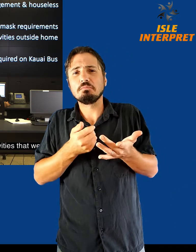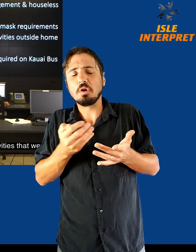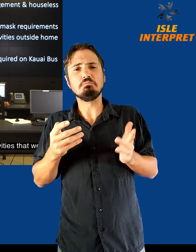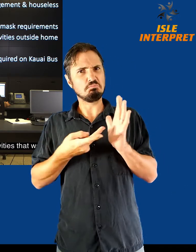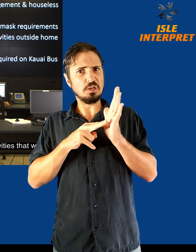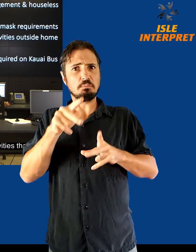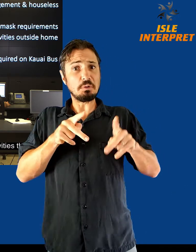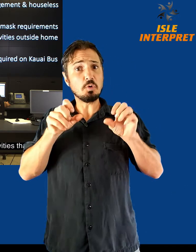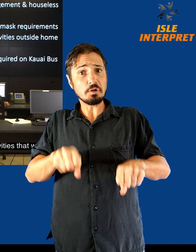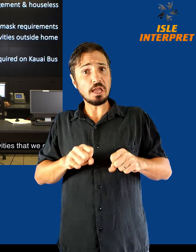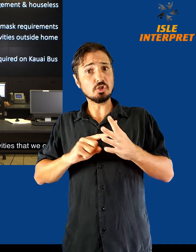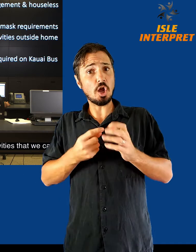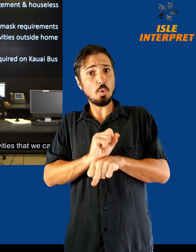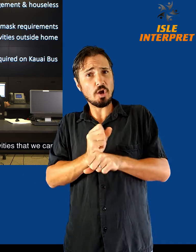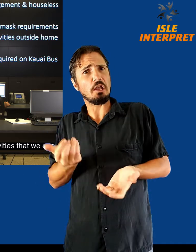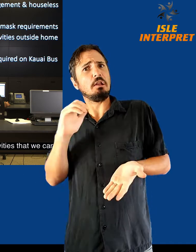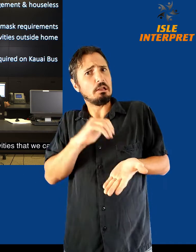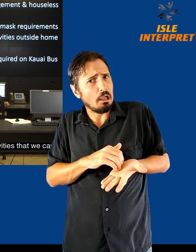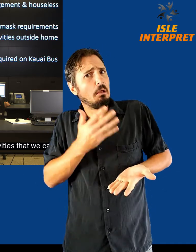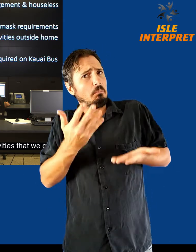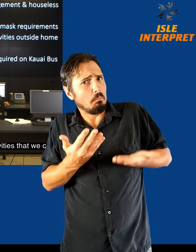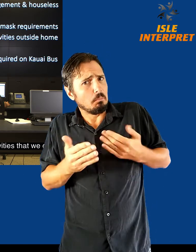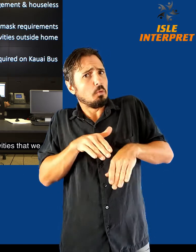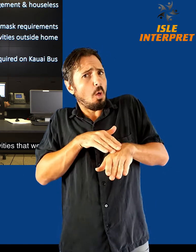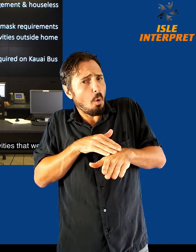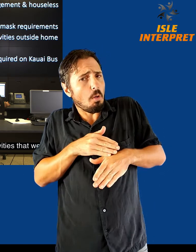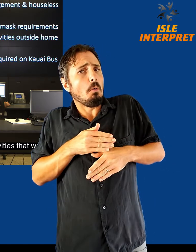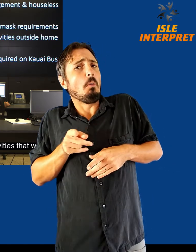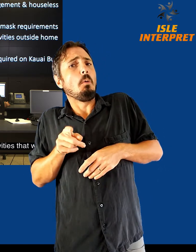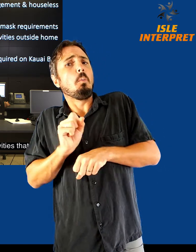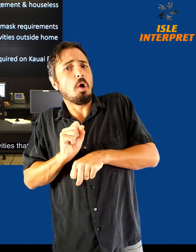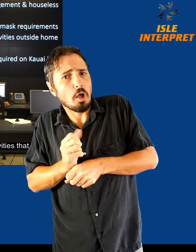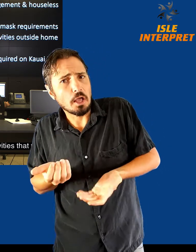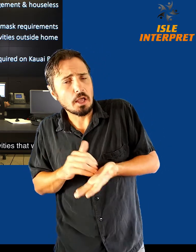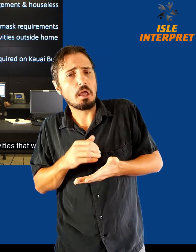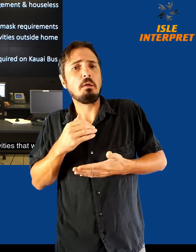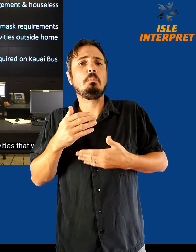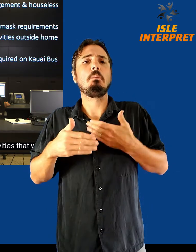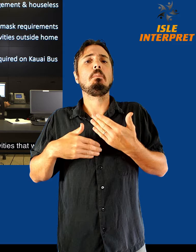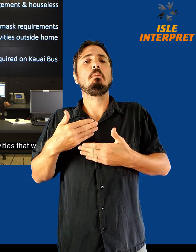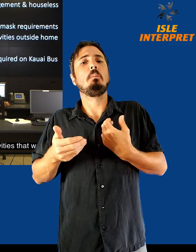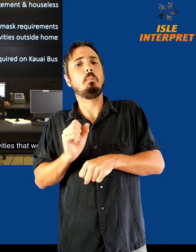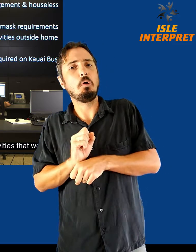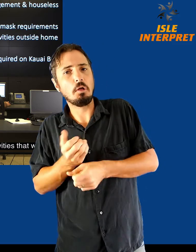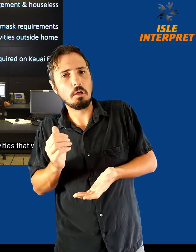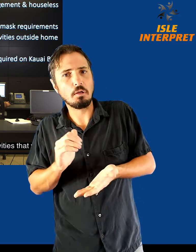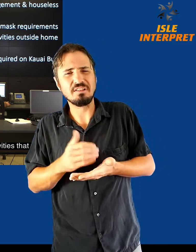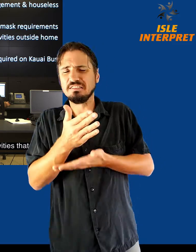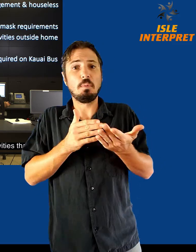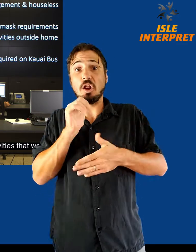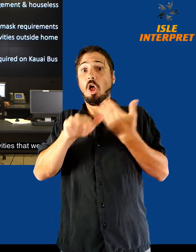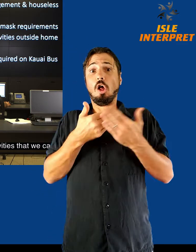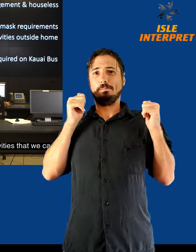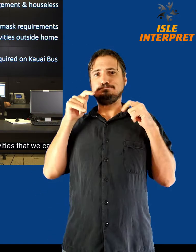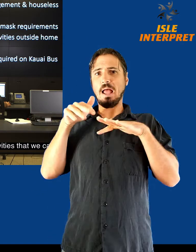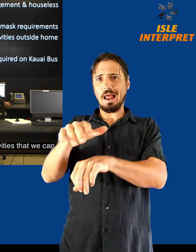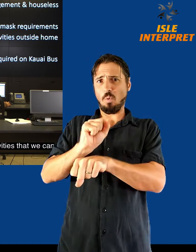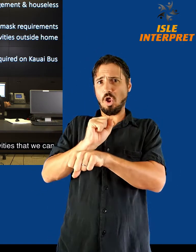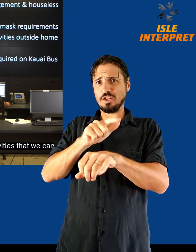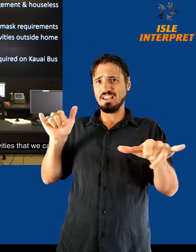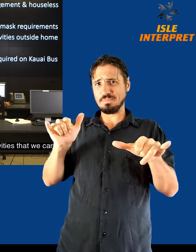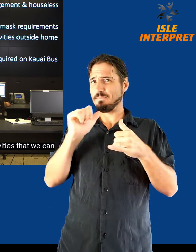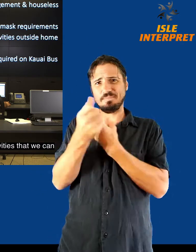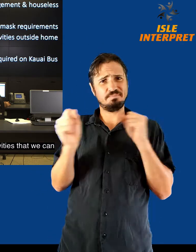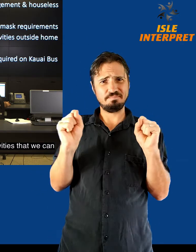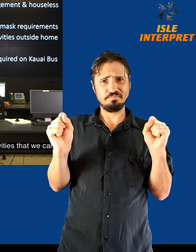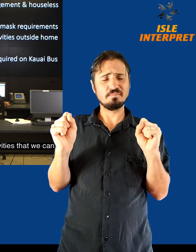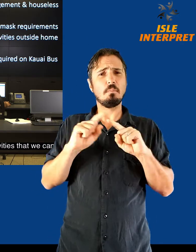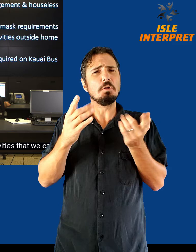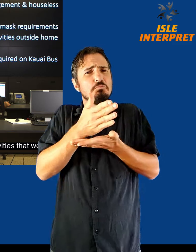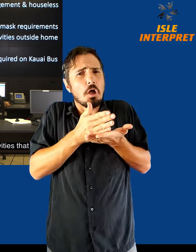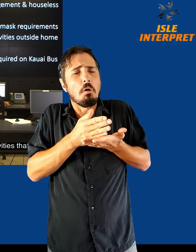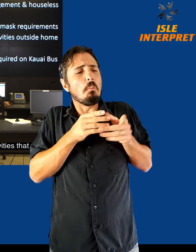Again, IF we can keep our numbers low, we are looking at low-risk work activities that we can allow in a safe, staged, responsible manner.